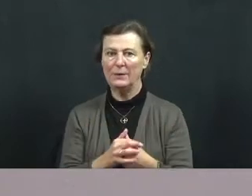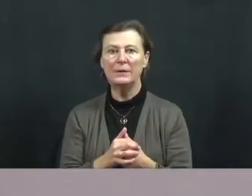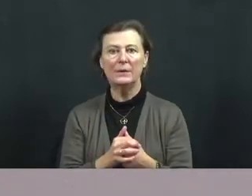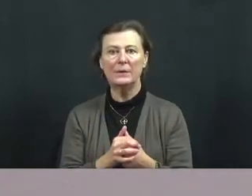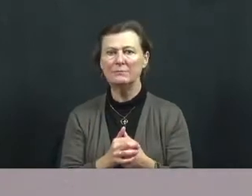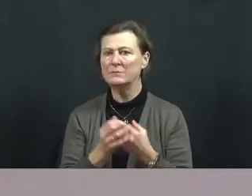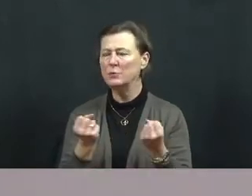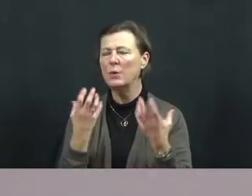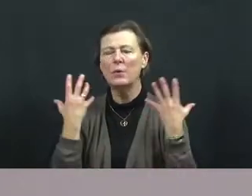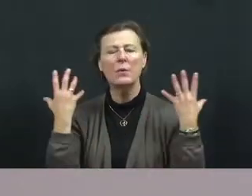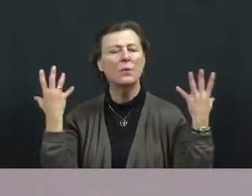There's so much to do.